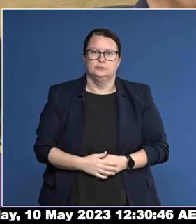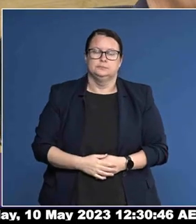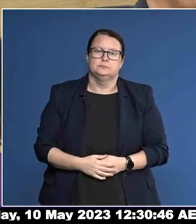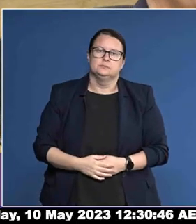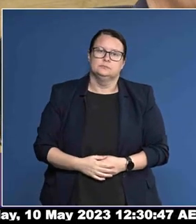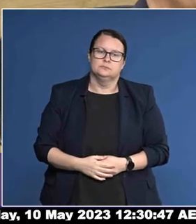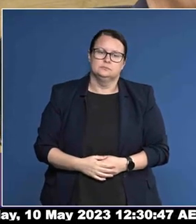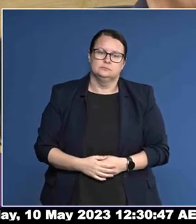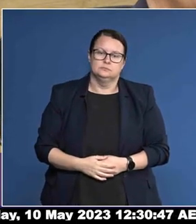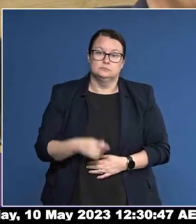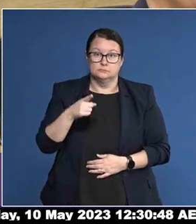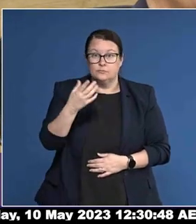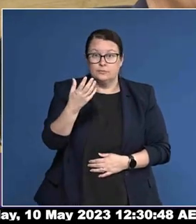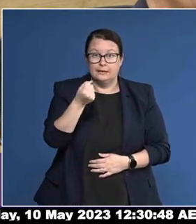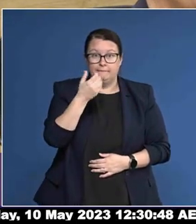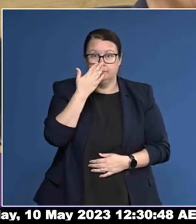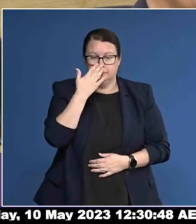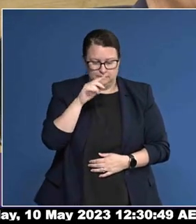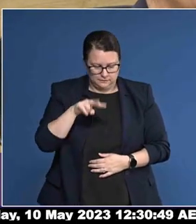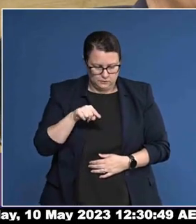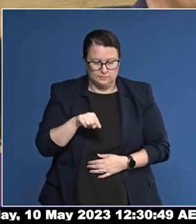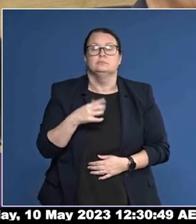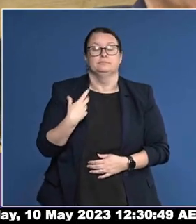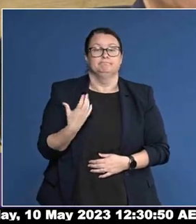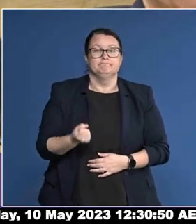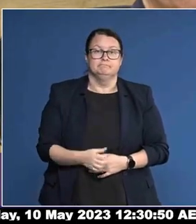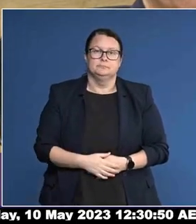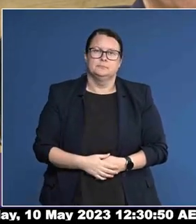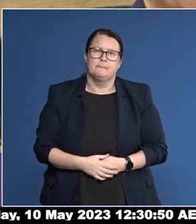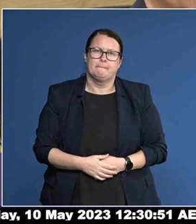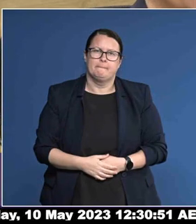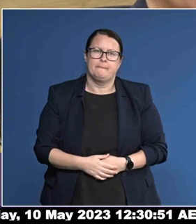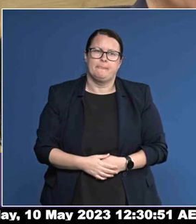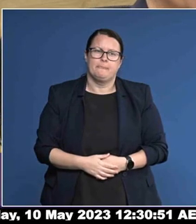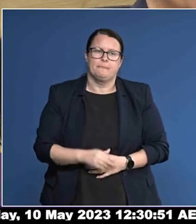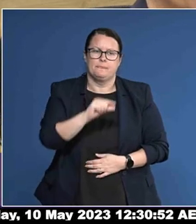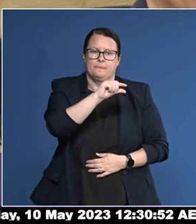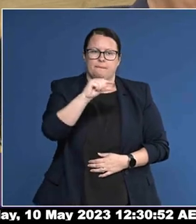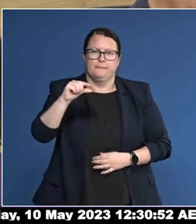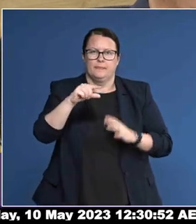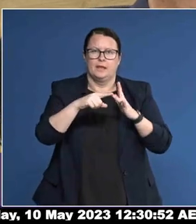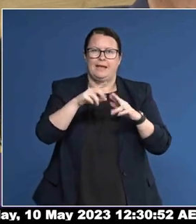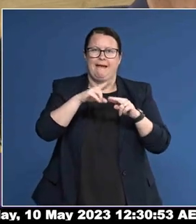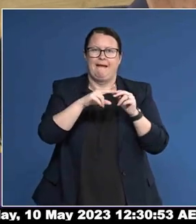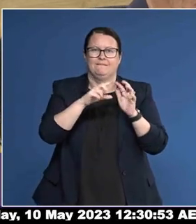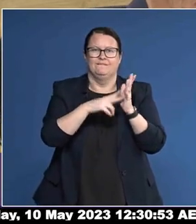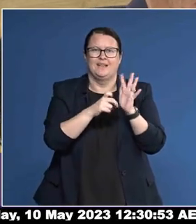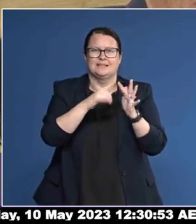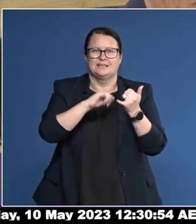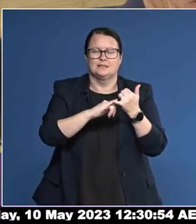Have you got that, Detective Superintendent? I do. MS EASTMAN: Now the heading here is Offences Against Children, Ill-Treatment, do you see that?